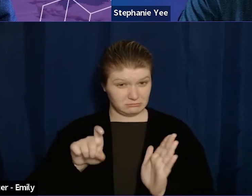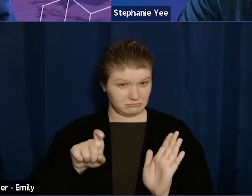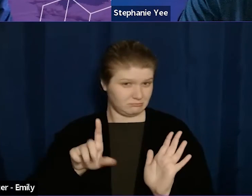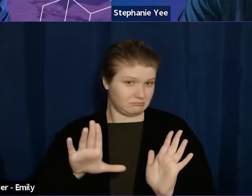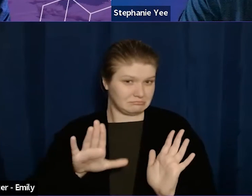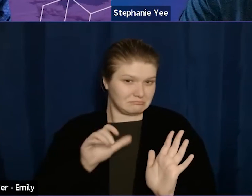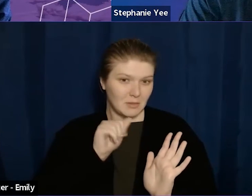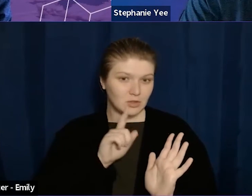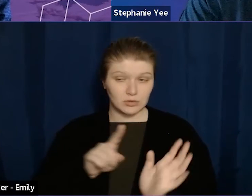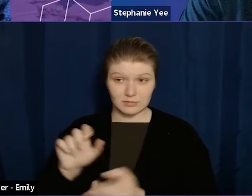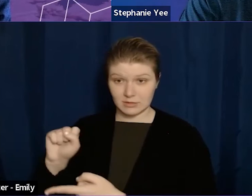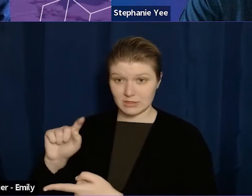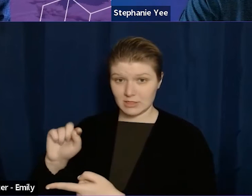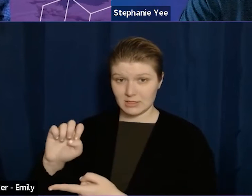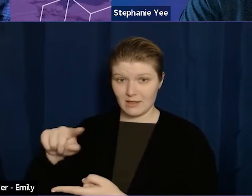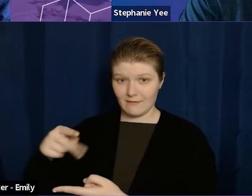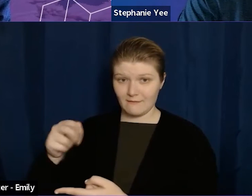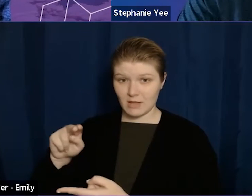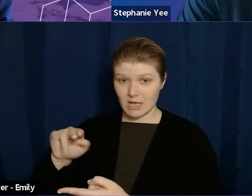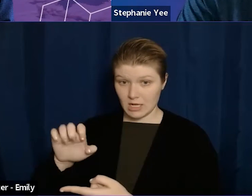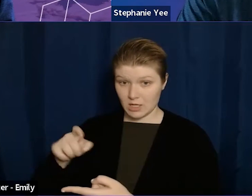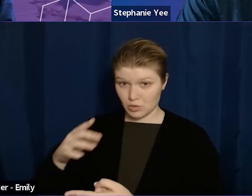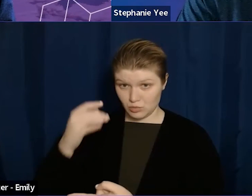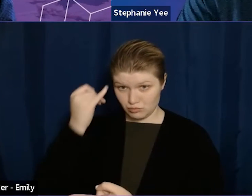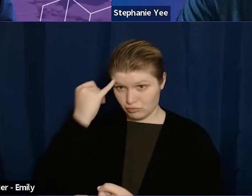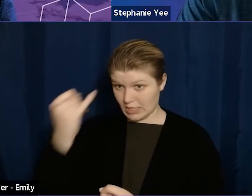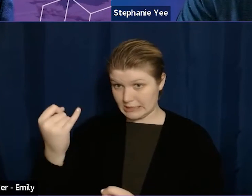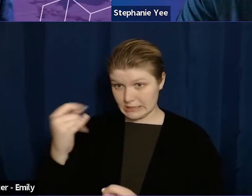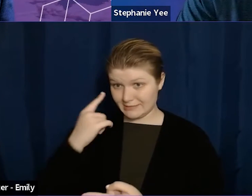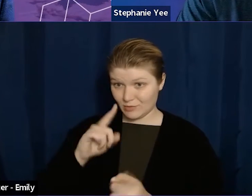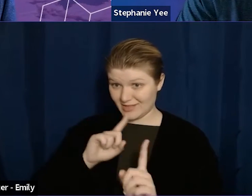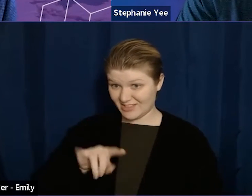Stephanie, do you have any other idea what they could be asking for that question? Stephanie Yee: I don't know.